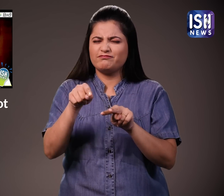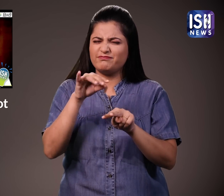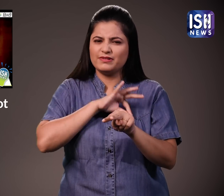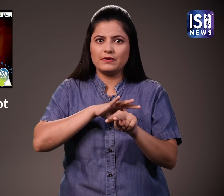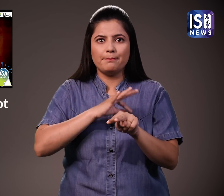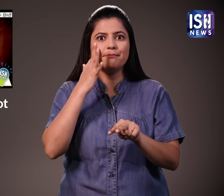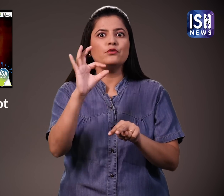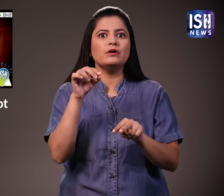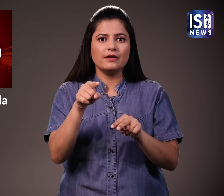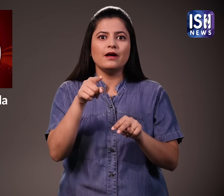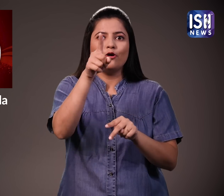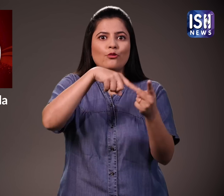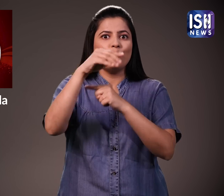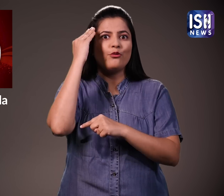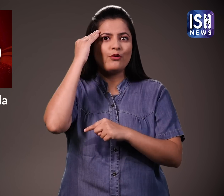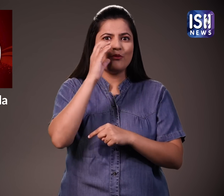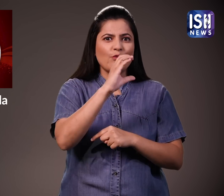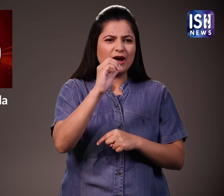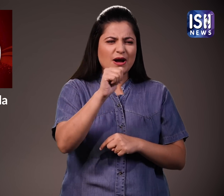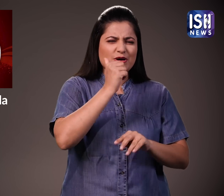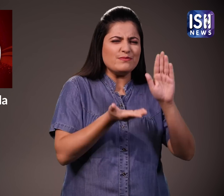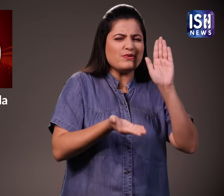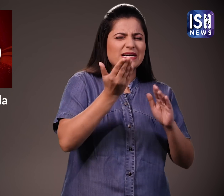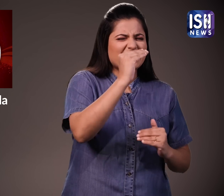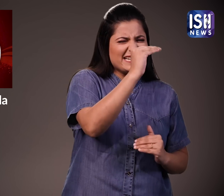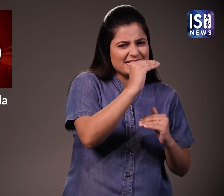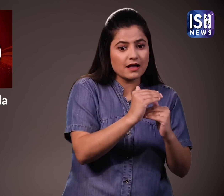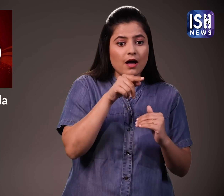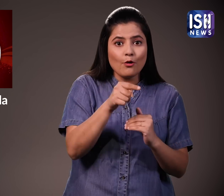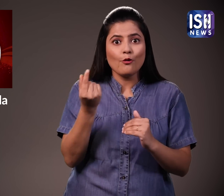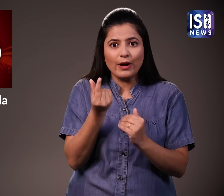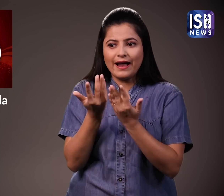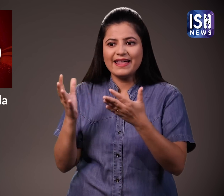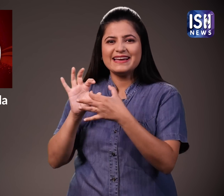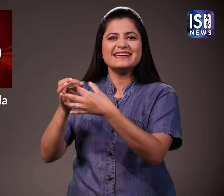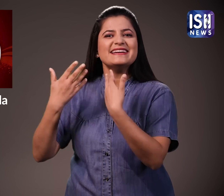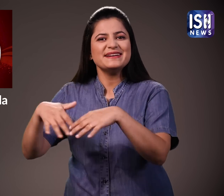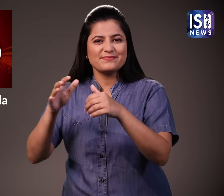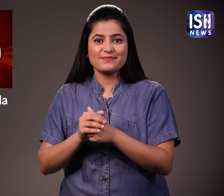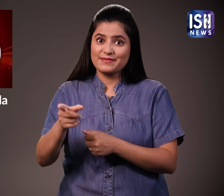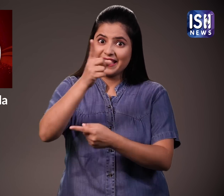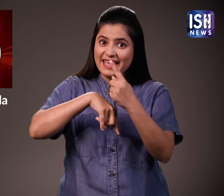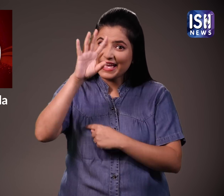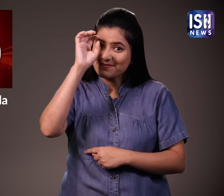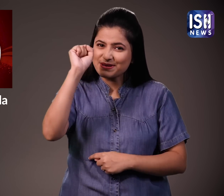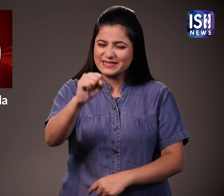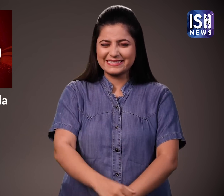So avoid drinking cola and use it for cleaning. Remember!